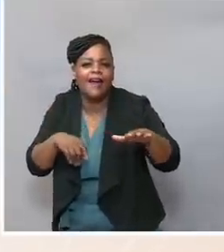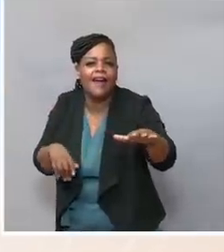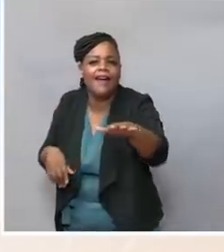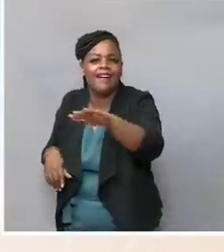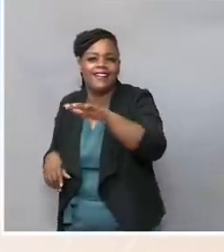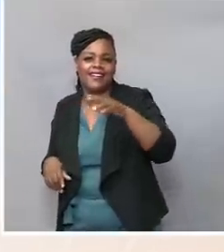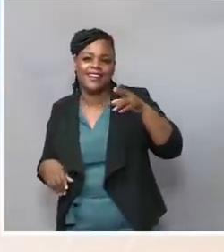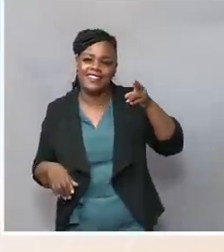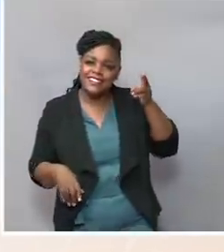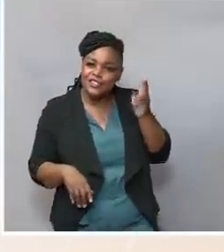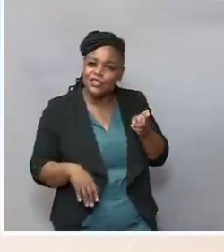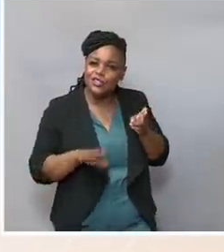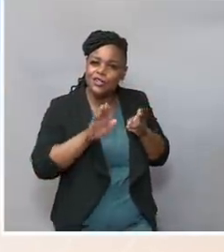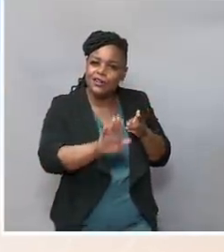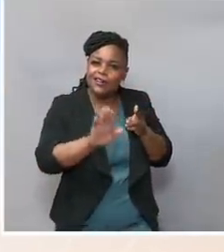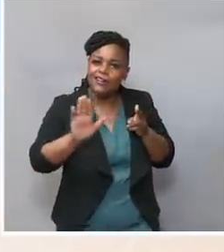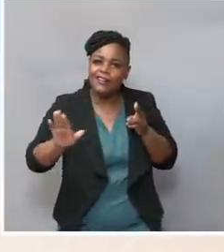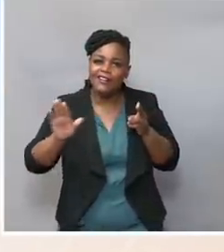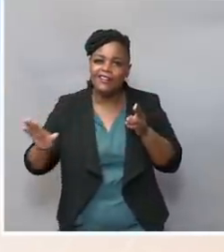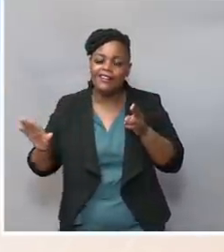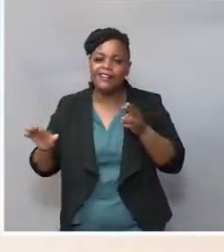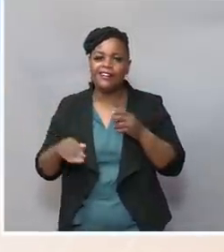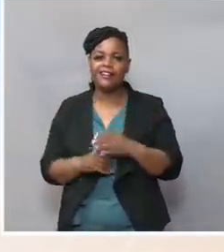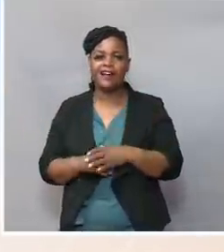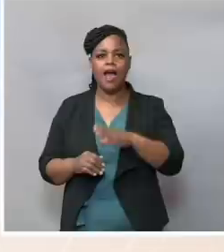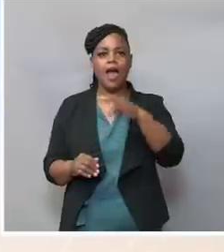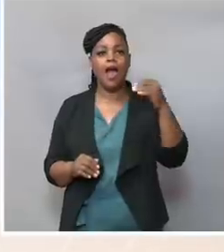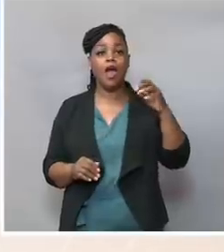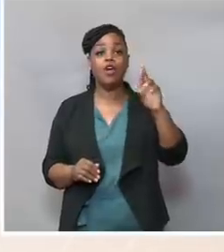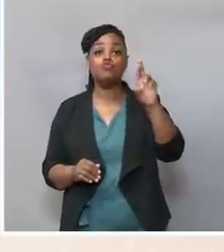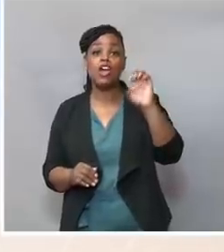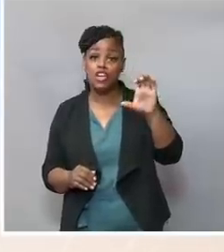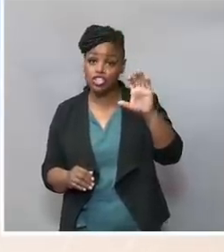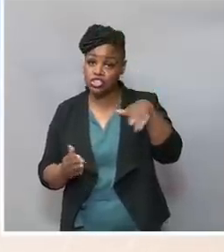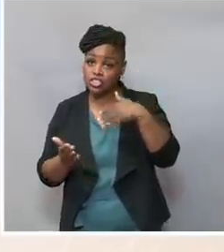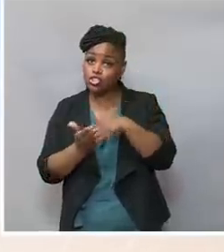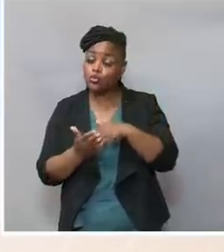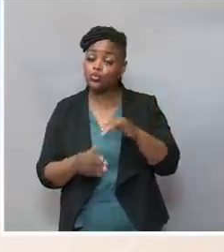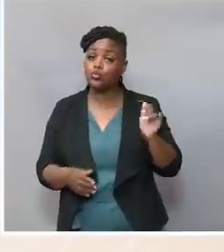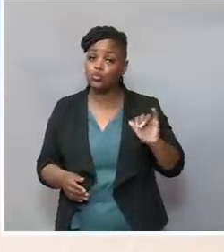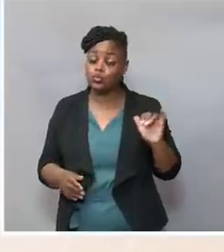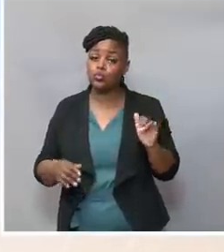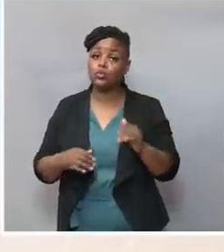as well as the recreation. So each national park is unique.